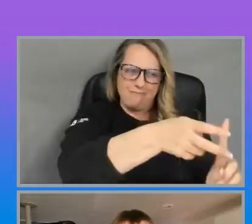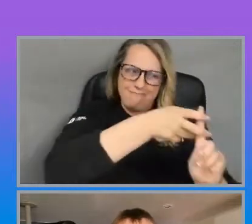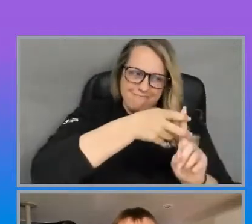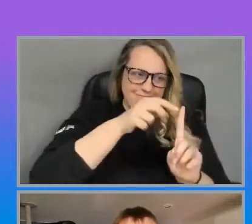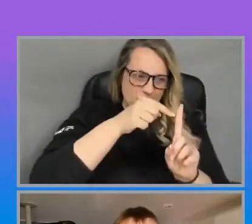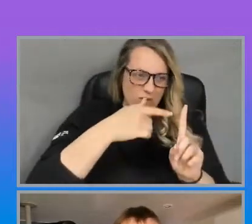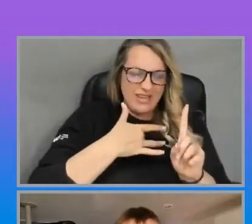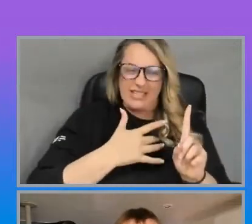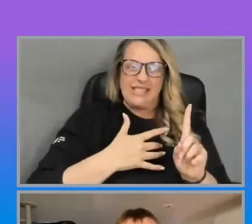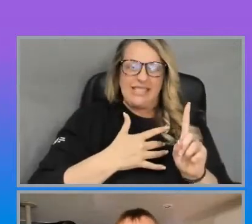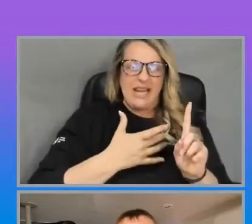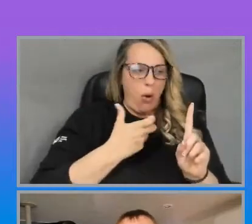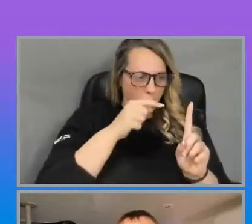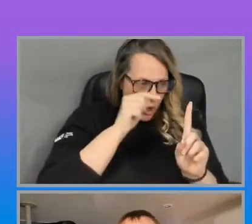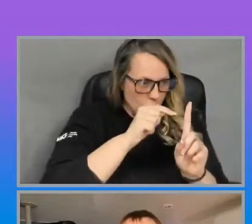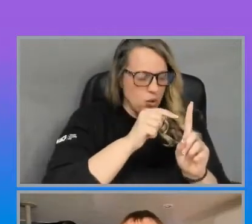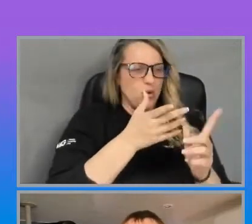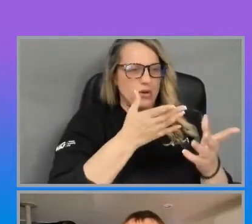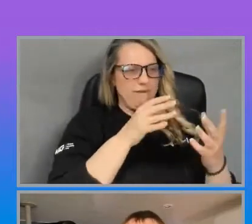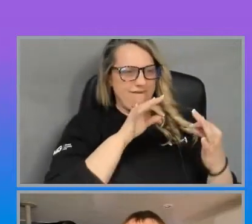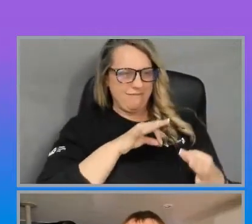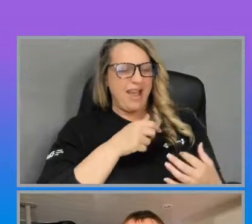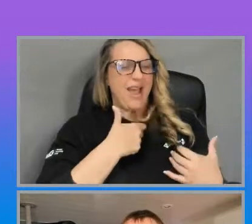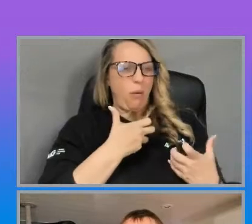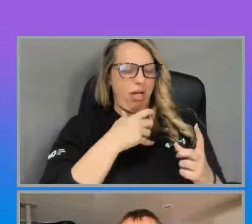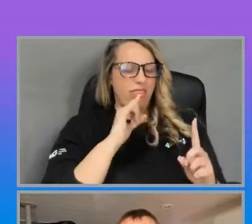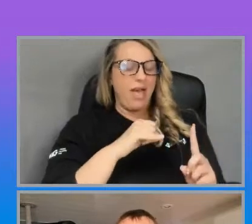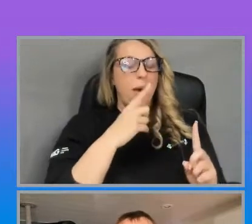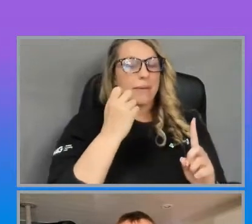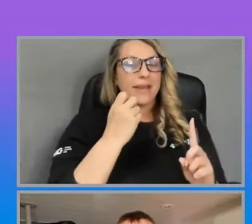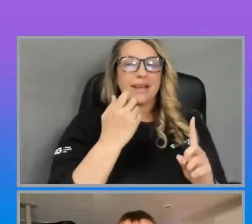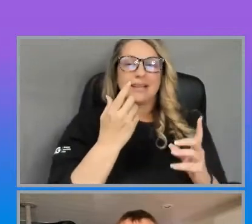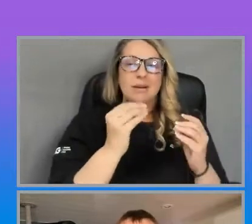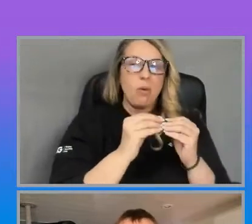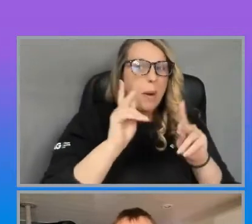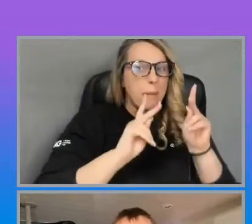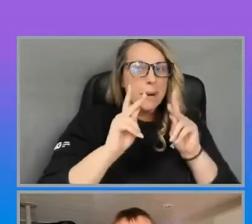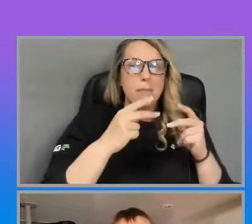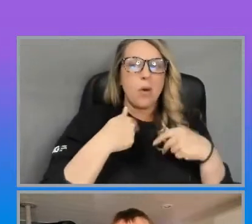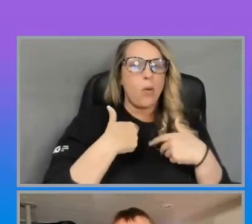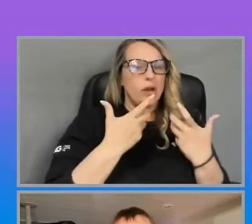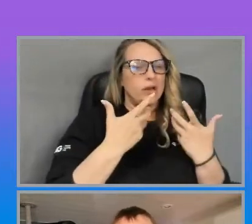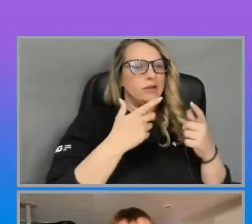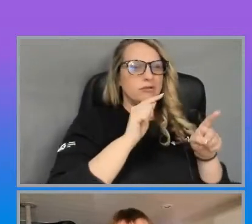you're definitely the person I want to go and try it out and give us feedback back. Because,